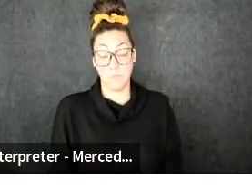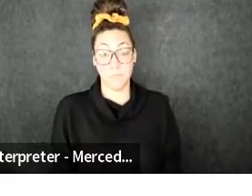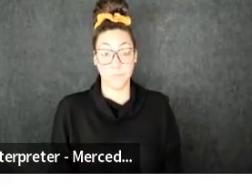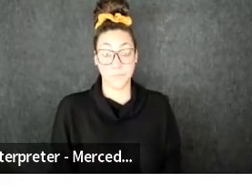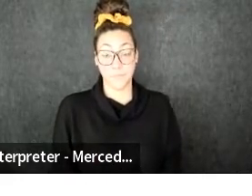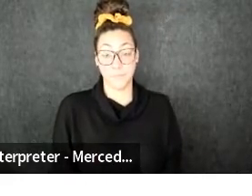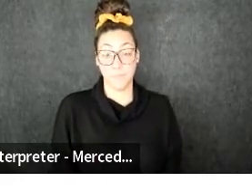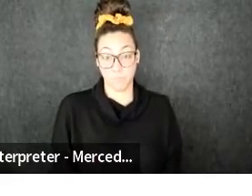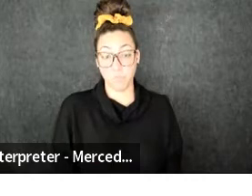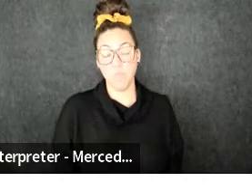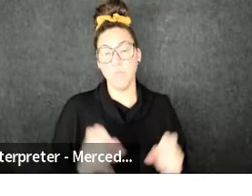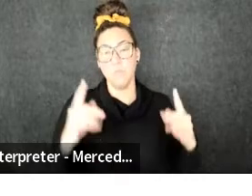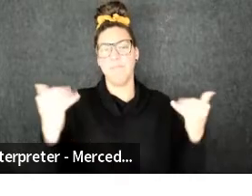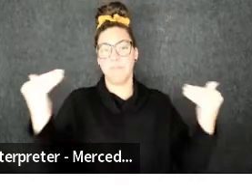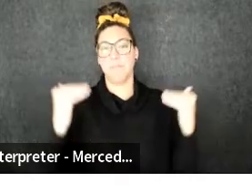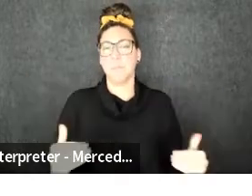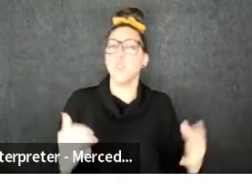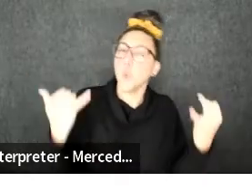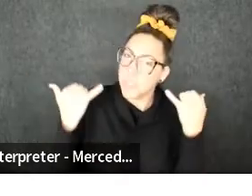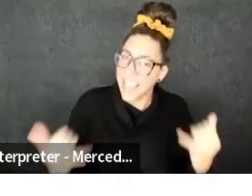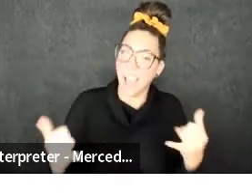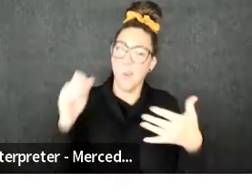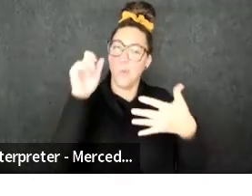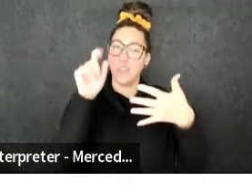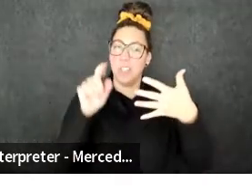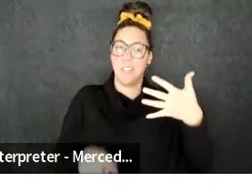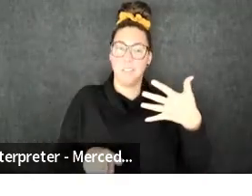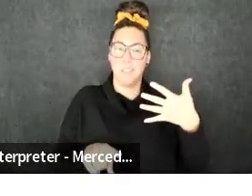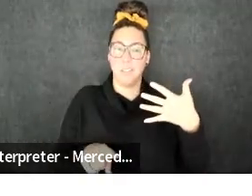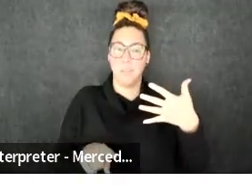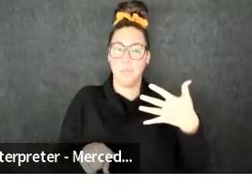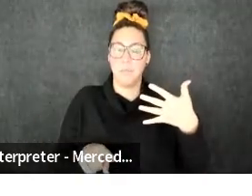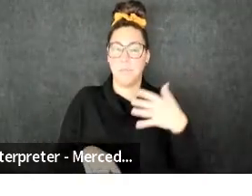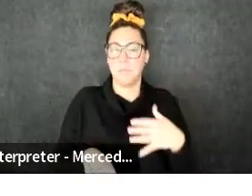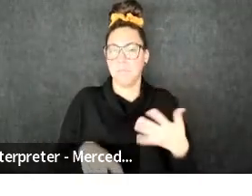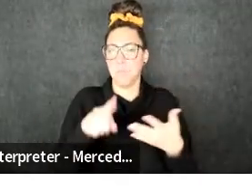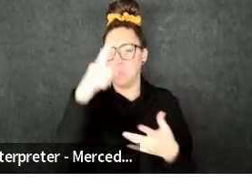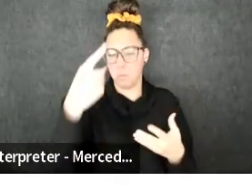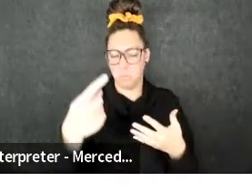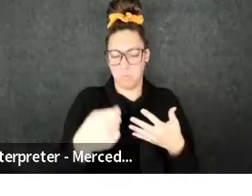All right. So questions to consider about the scale.